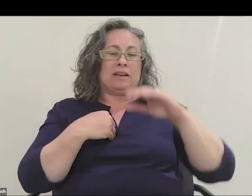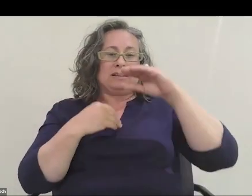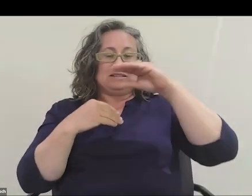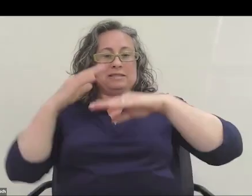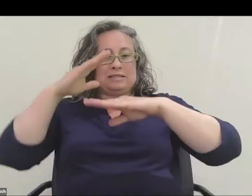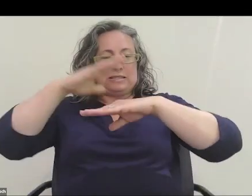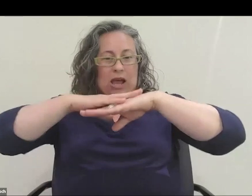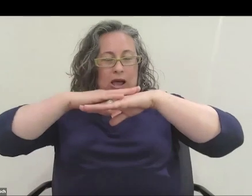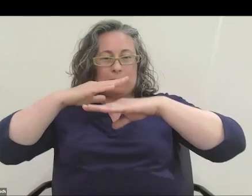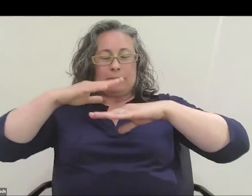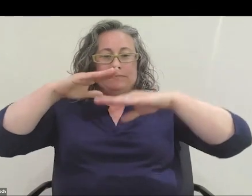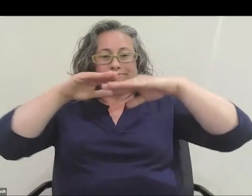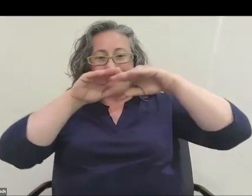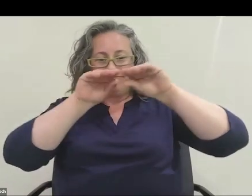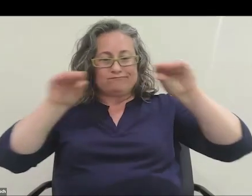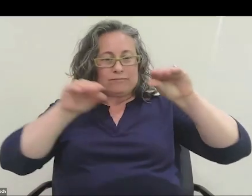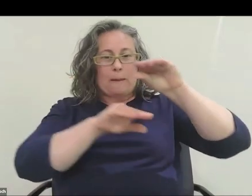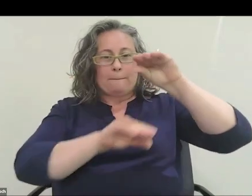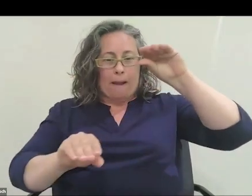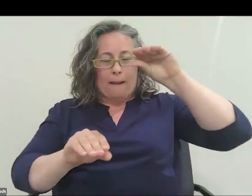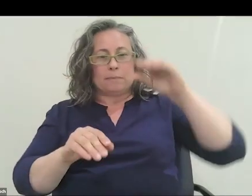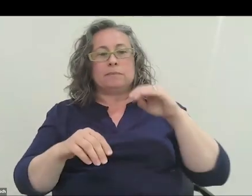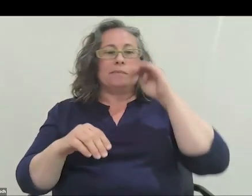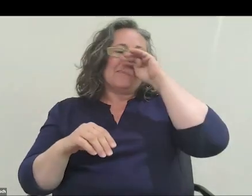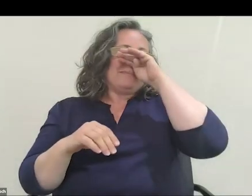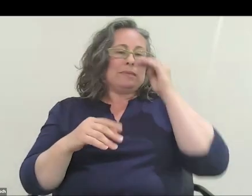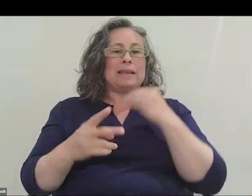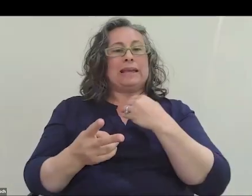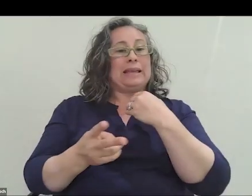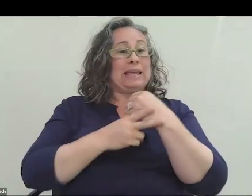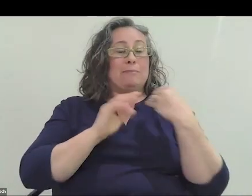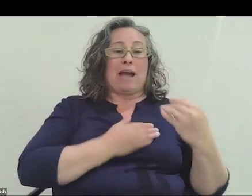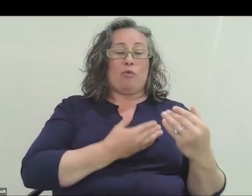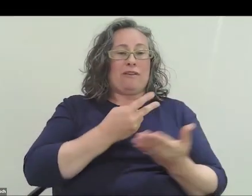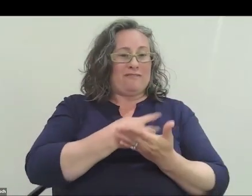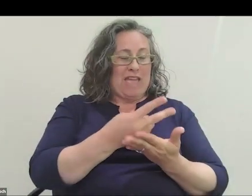so you can feel the inside. We keep our failed prints and use them as teaching tools.